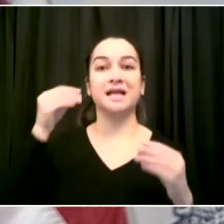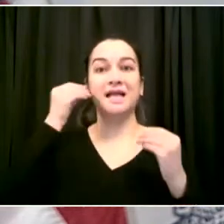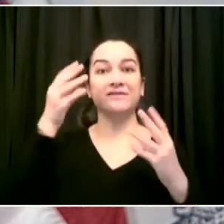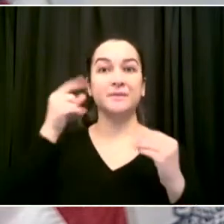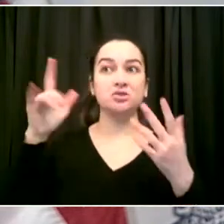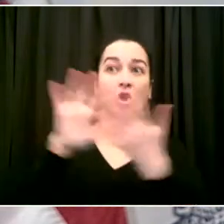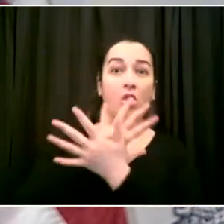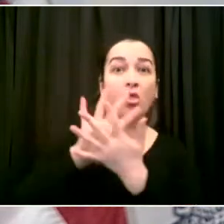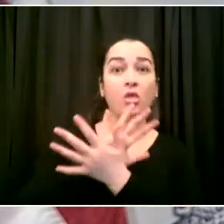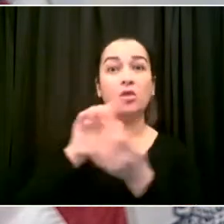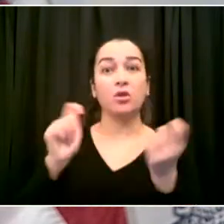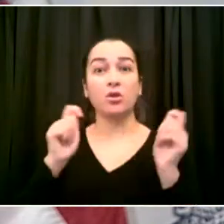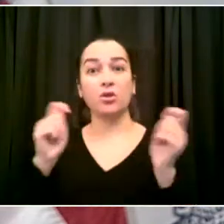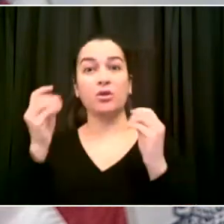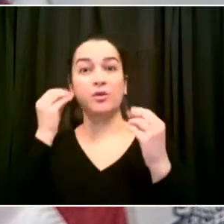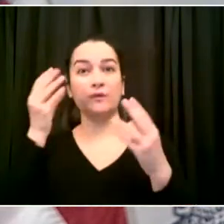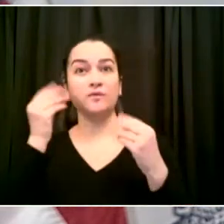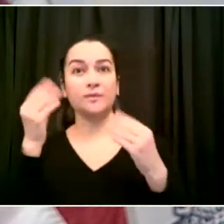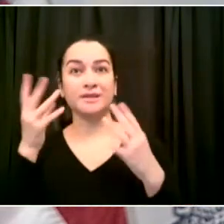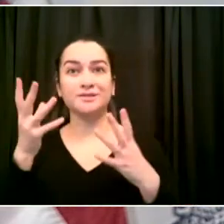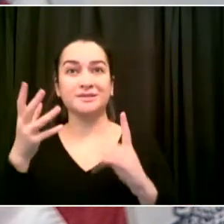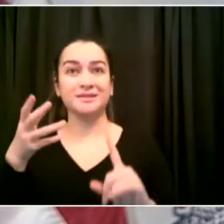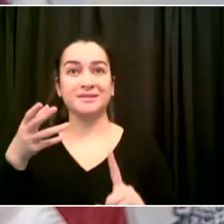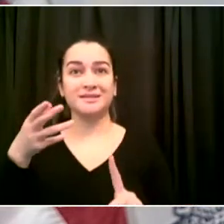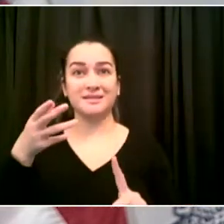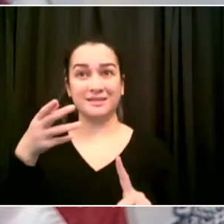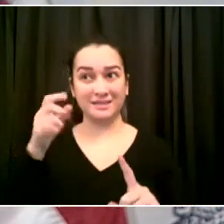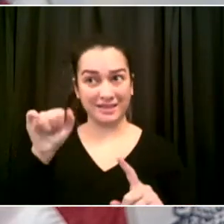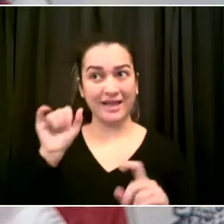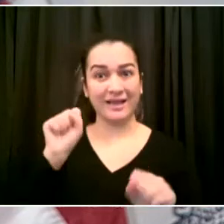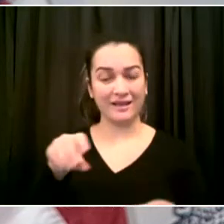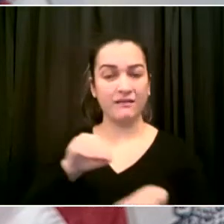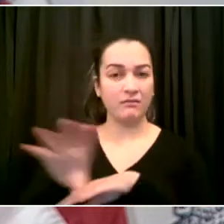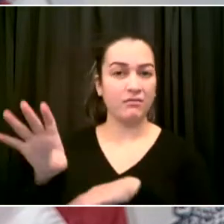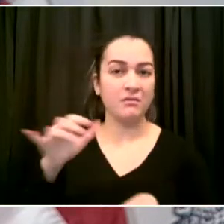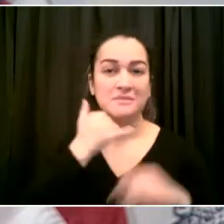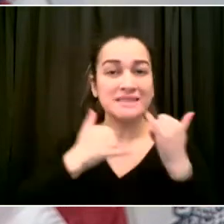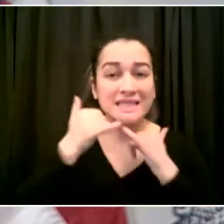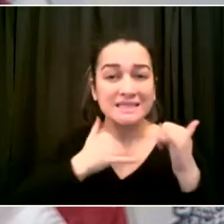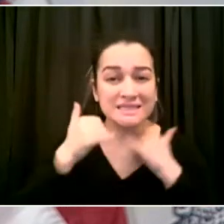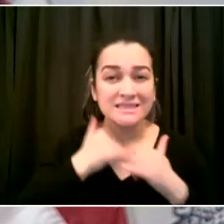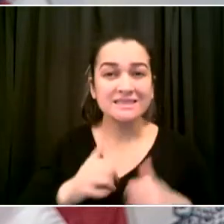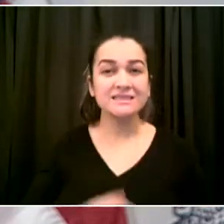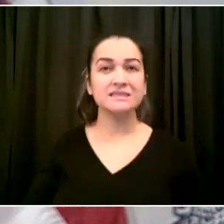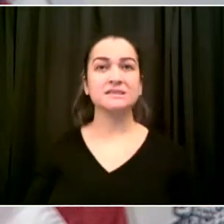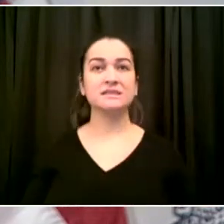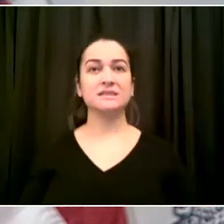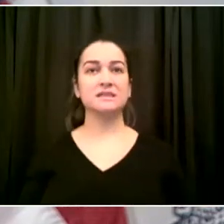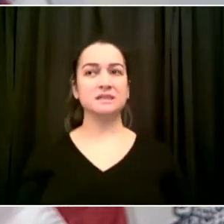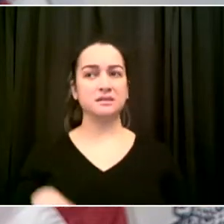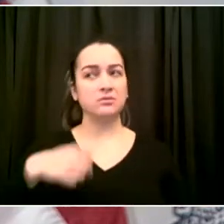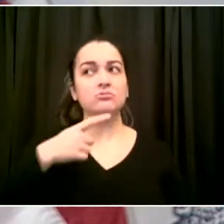TIMELY BASIS. WE NO MISTAKES WERE MADE. WE KNOW WE HAVE NOTTA HD D N A ACCOUNTING THAT TELLS US HOW TO